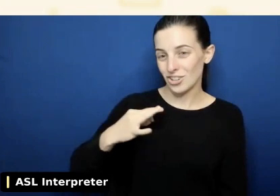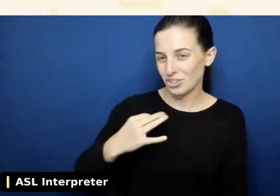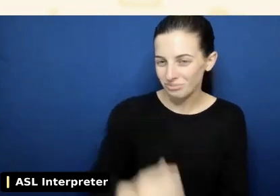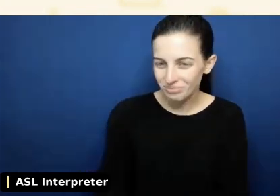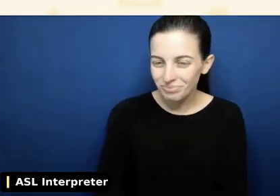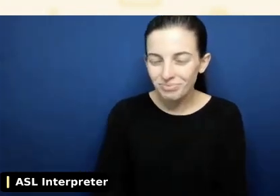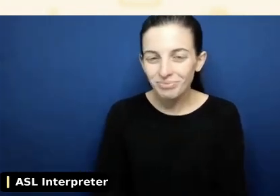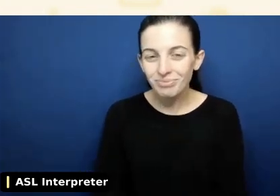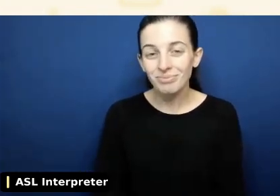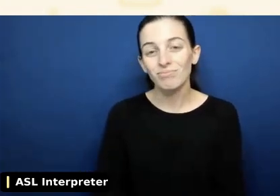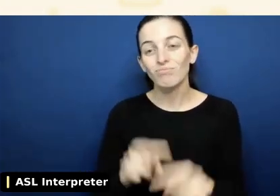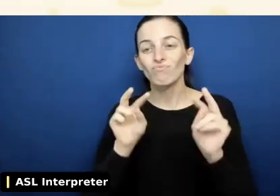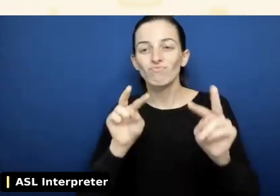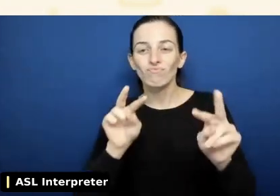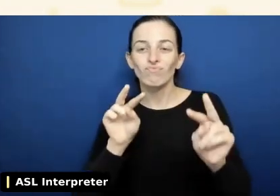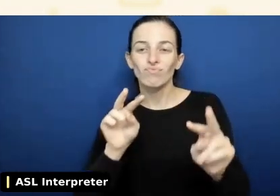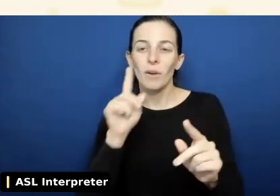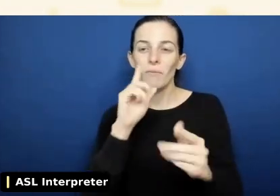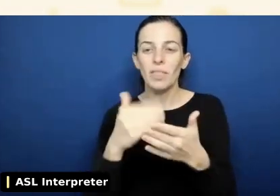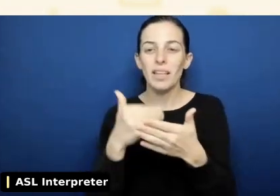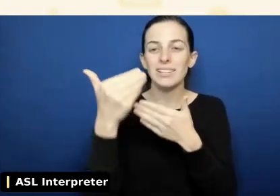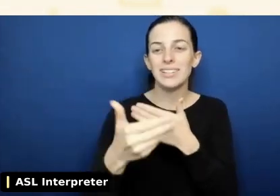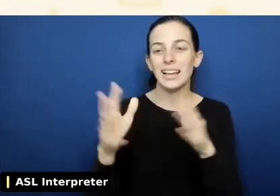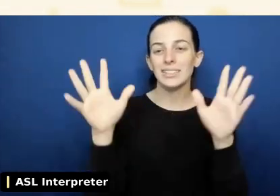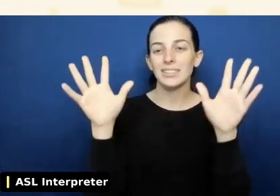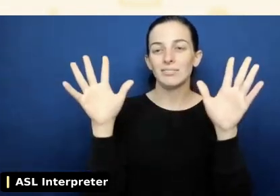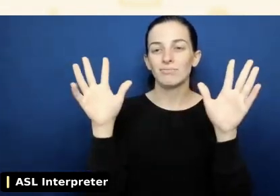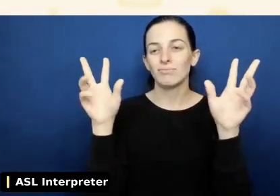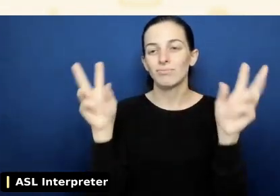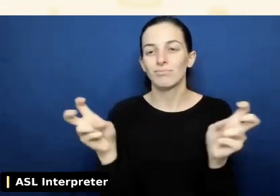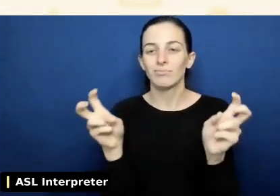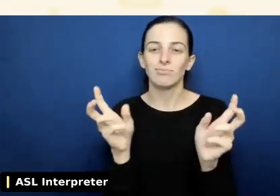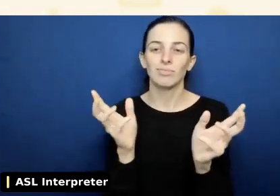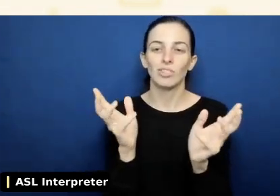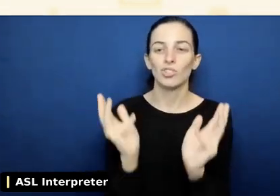Stay tuned for the great next talk: Simple Ways